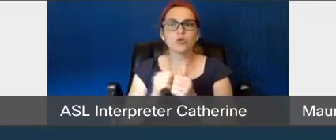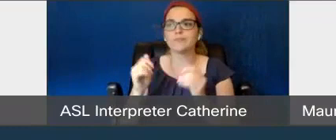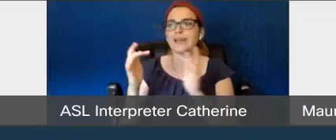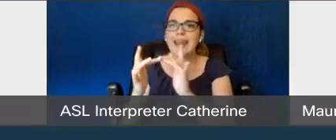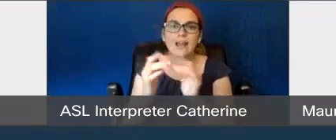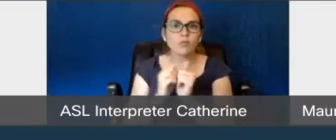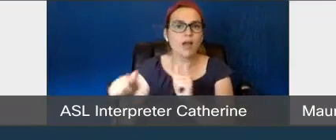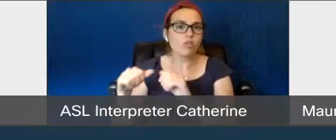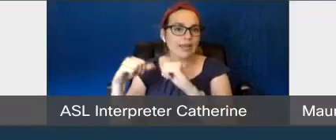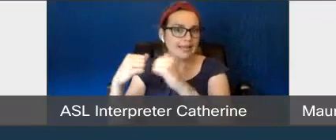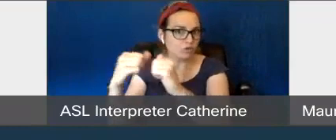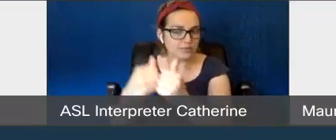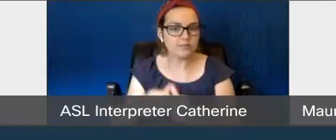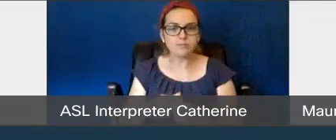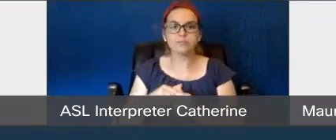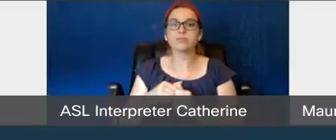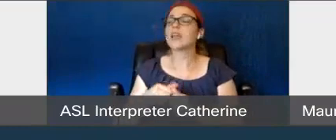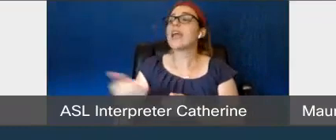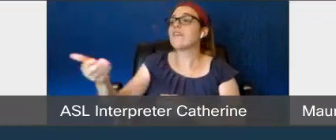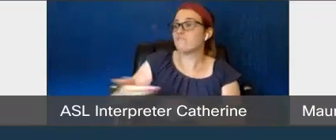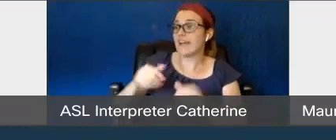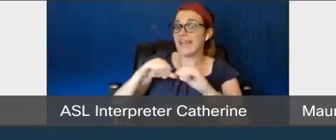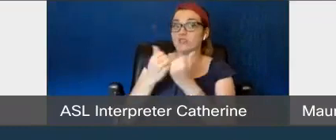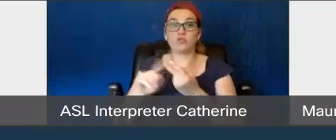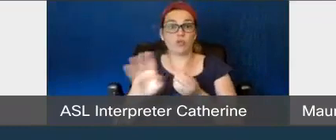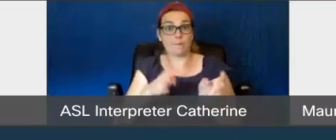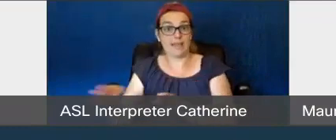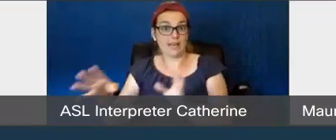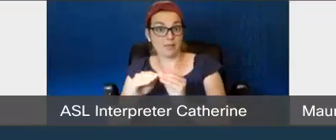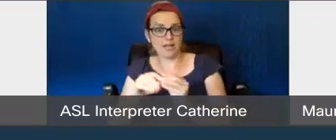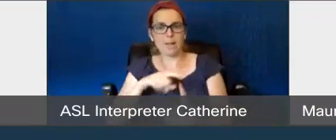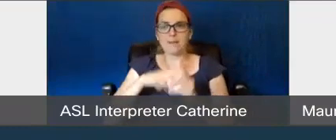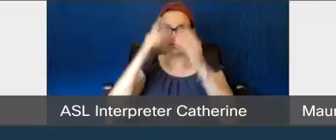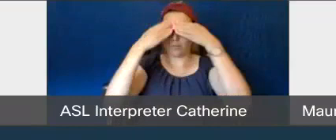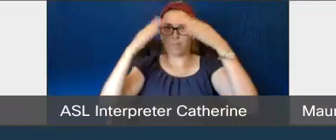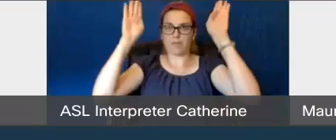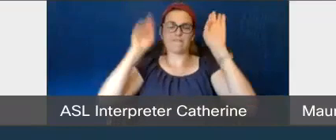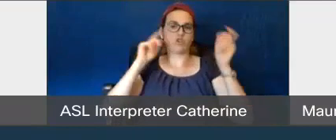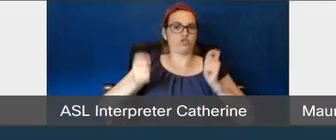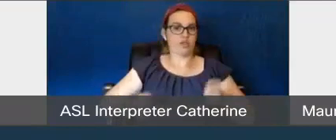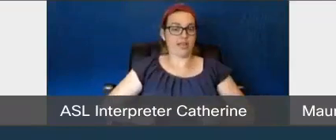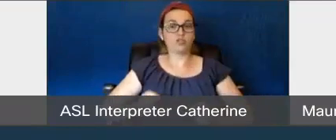and stay open to change. We began our program and we made a major pivot,